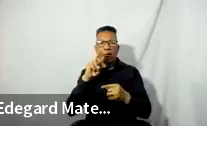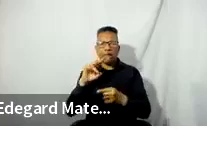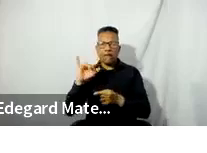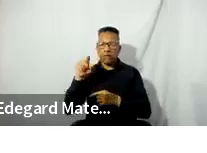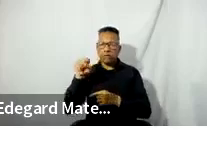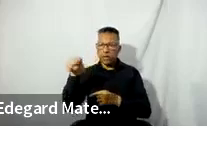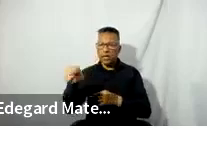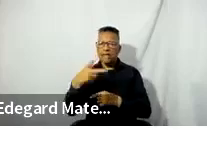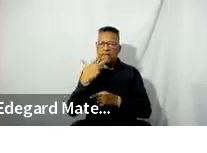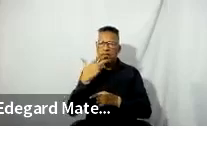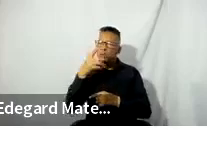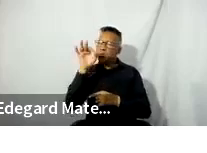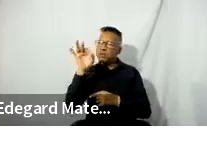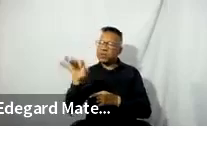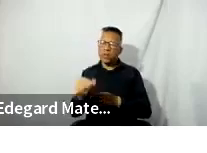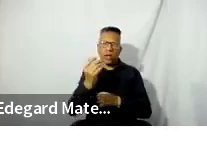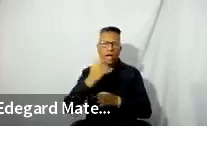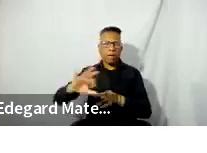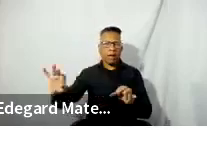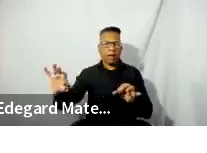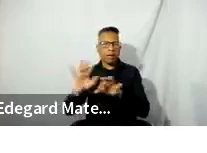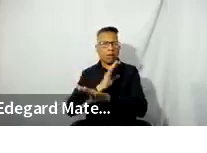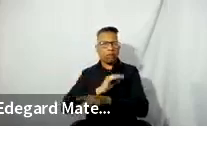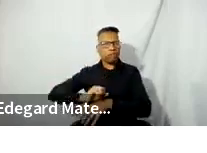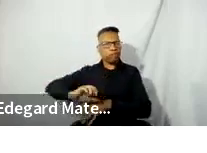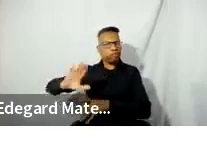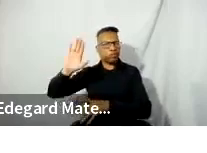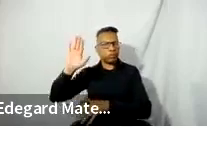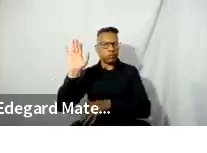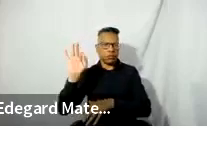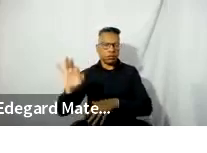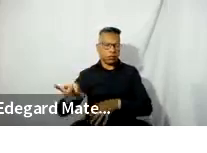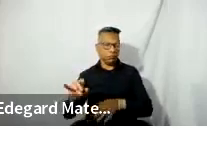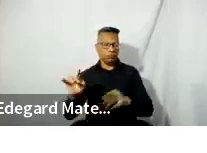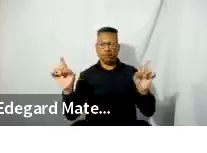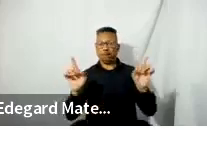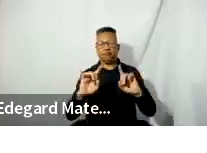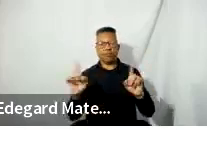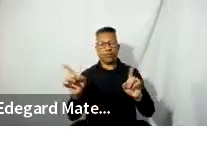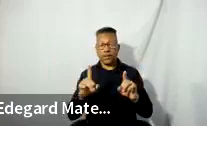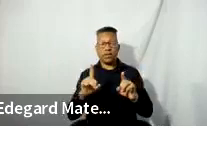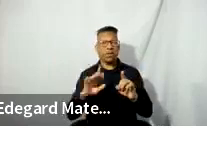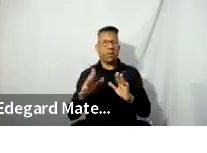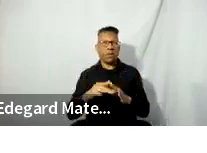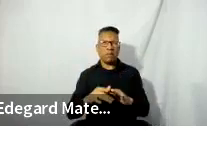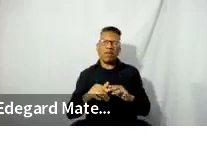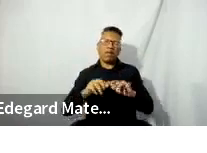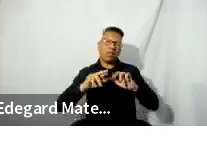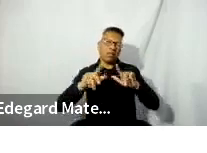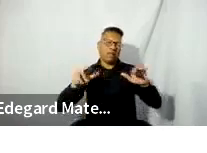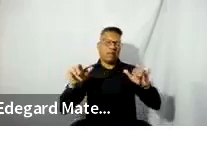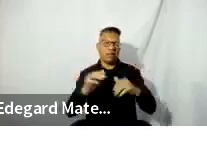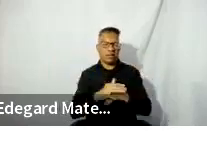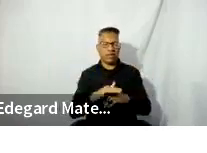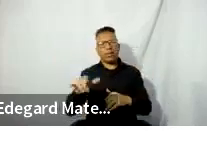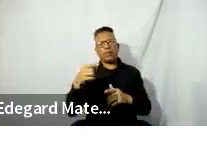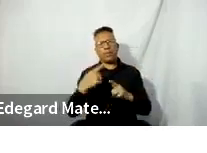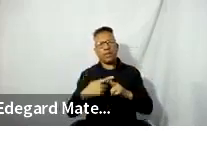It's not his final word on on his on his psychological work far from on his psychological work far from it from it. so next time I think we'll need